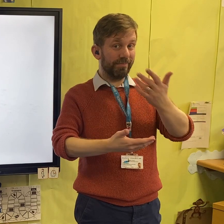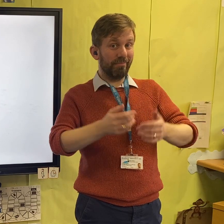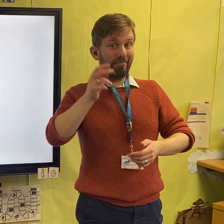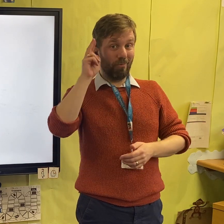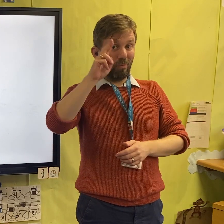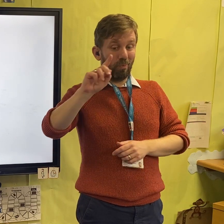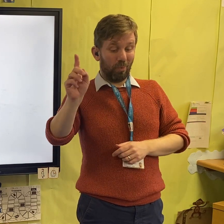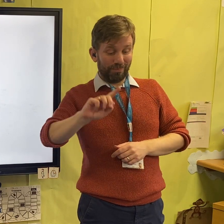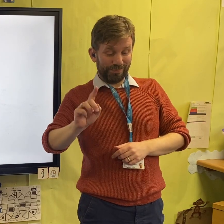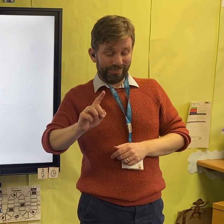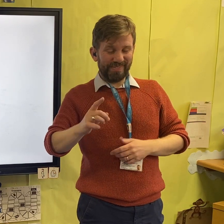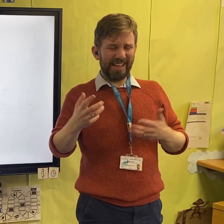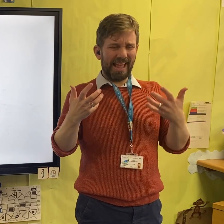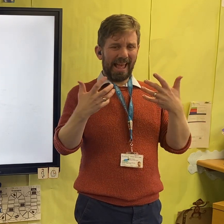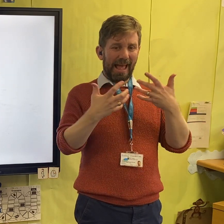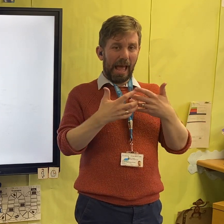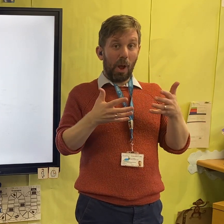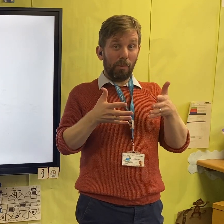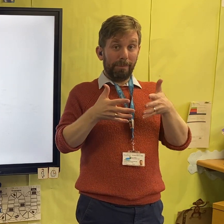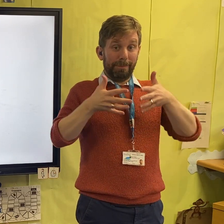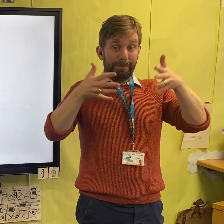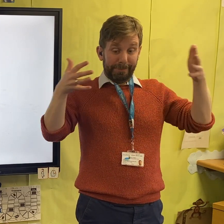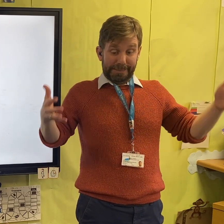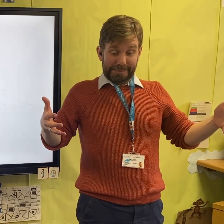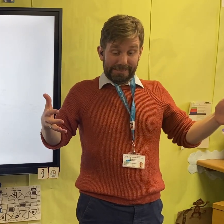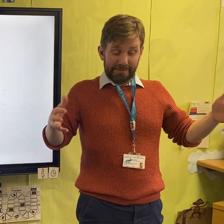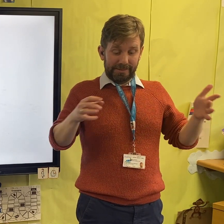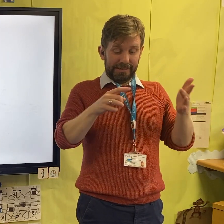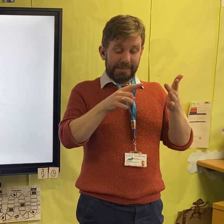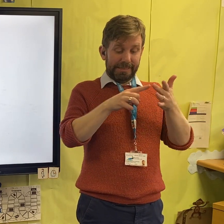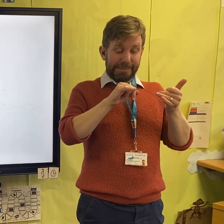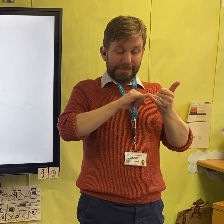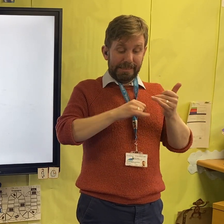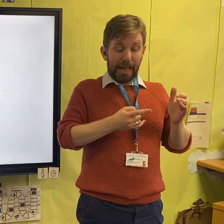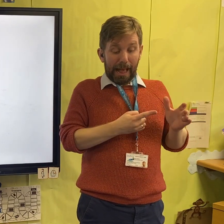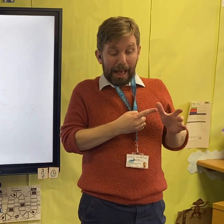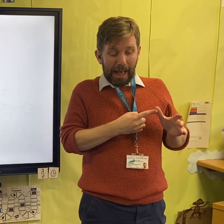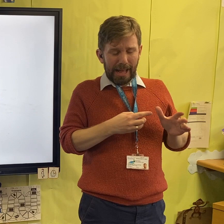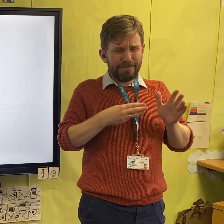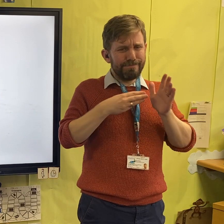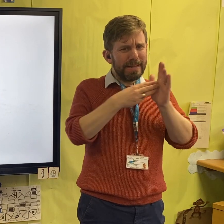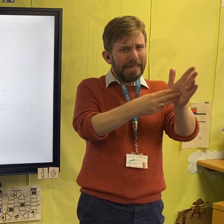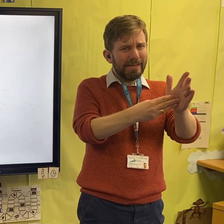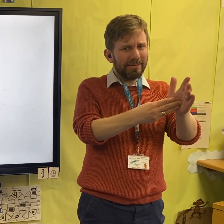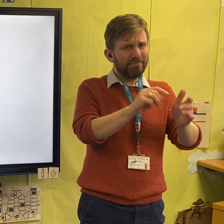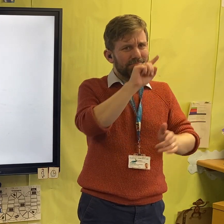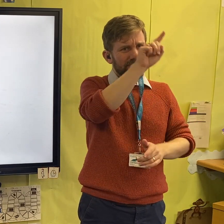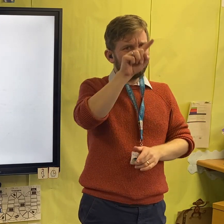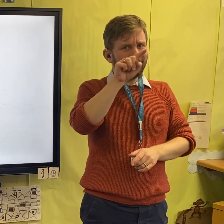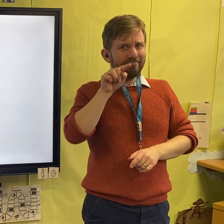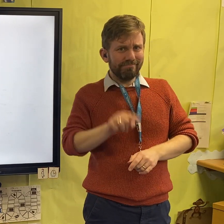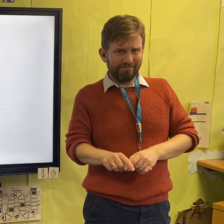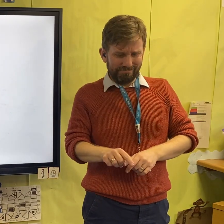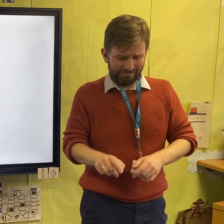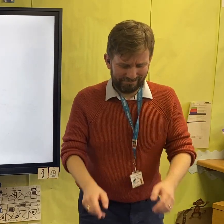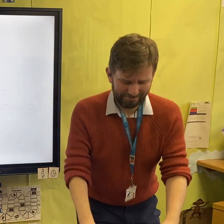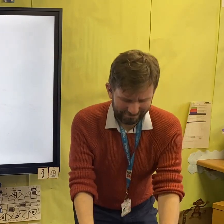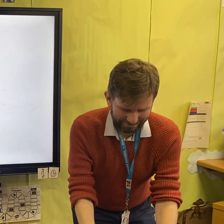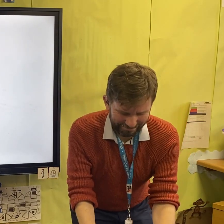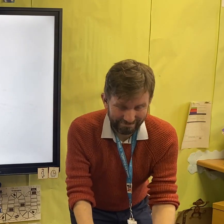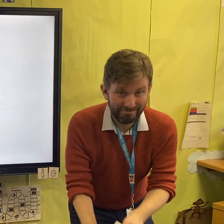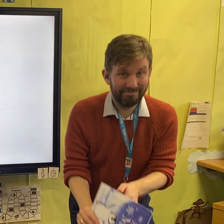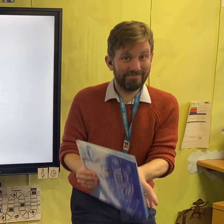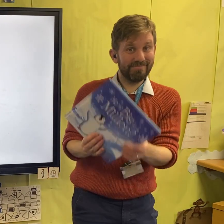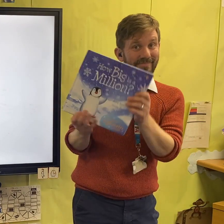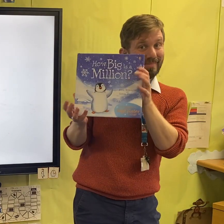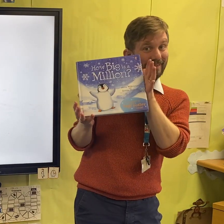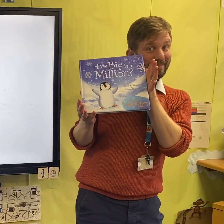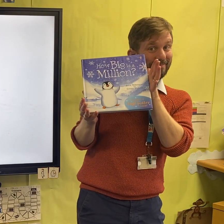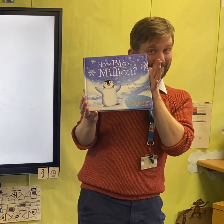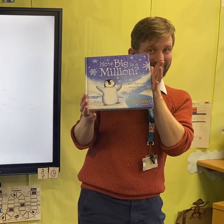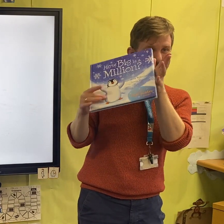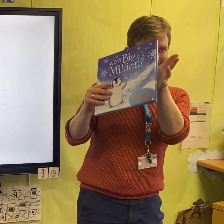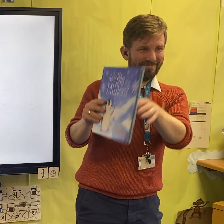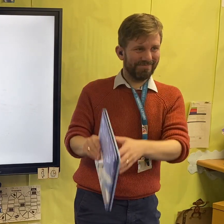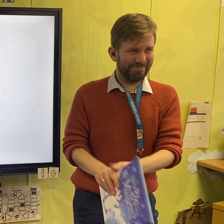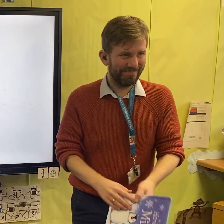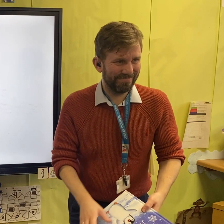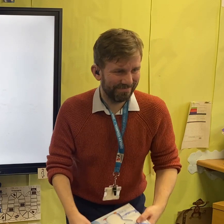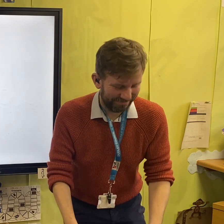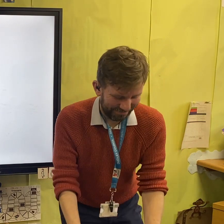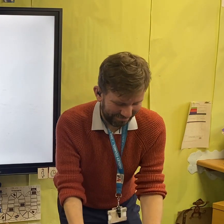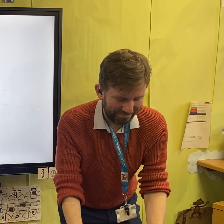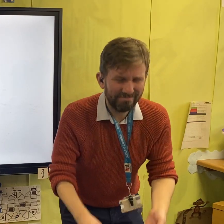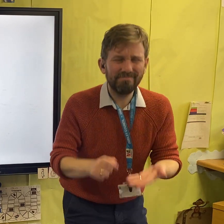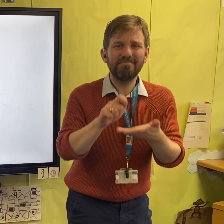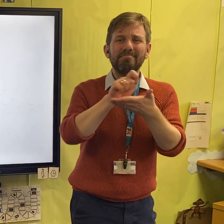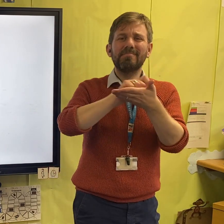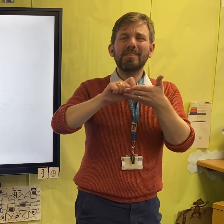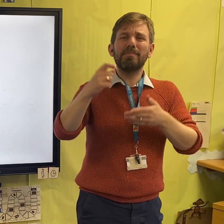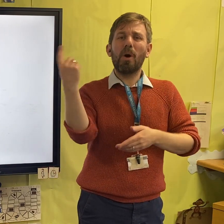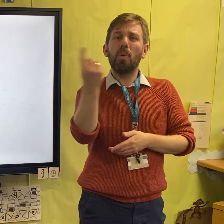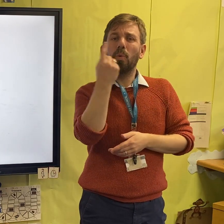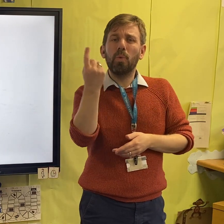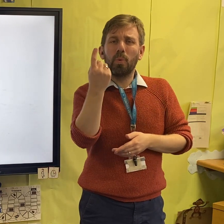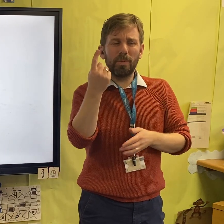a story. What is it called? "How big is a million?" Here is the book. Who is it